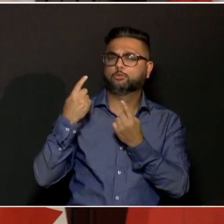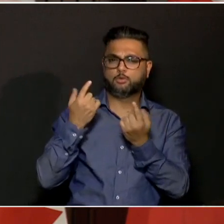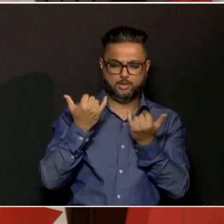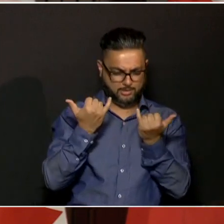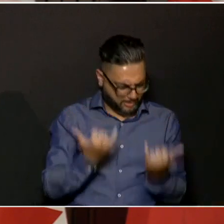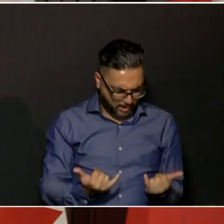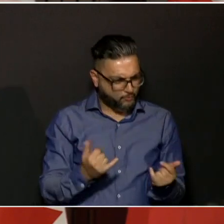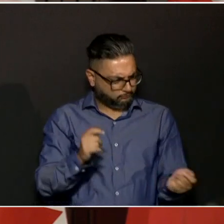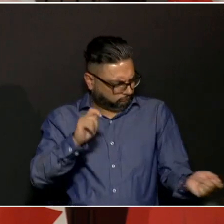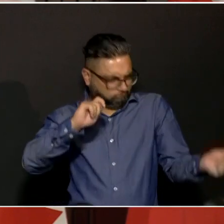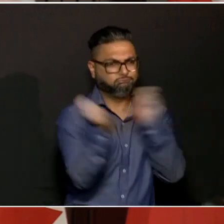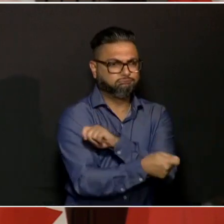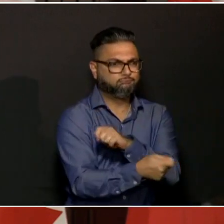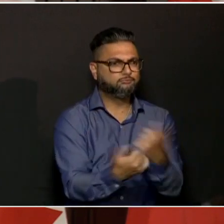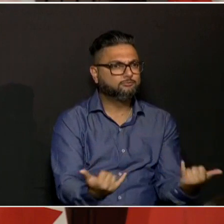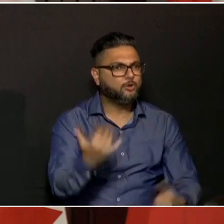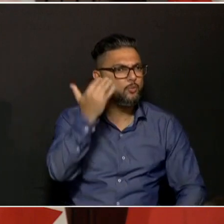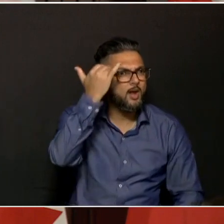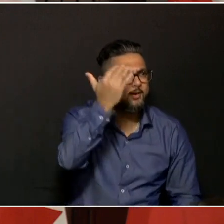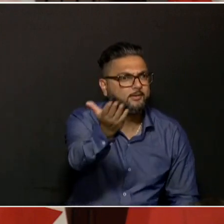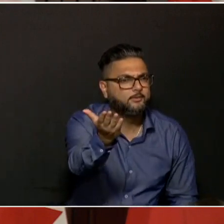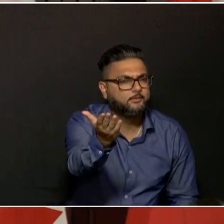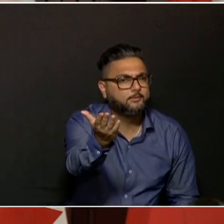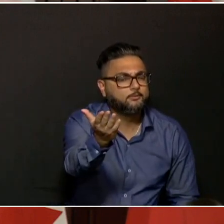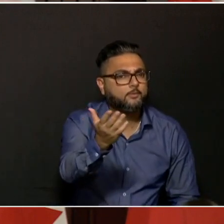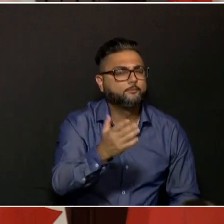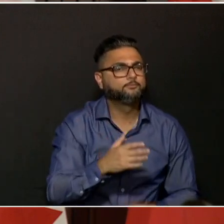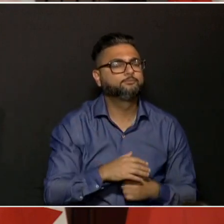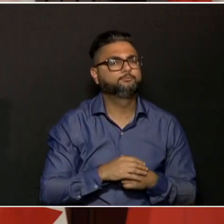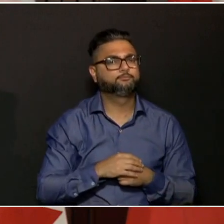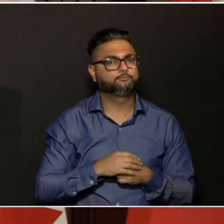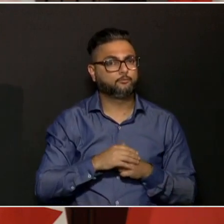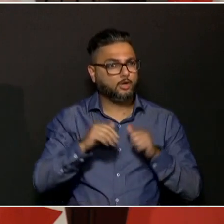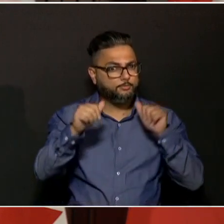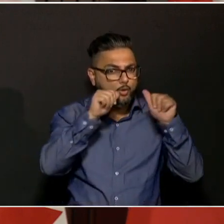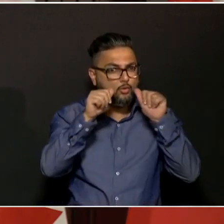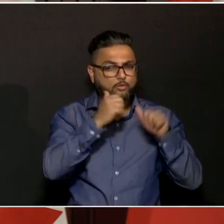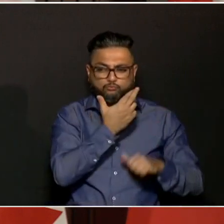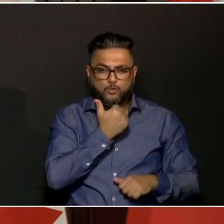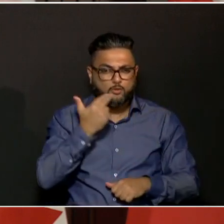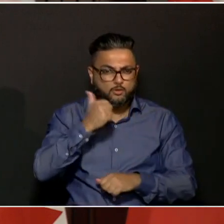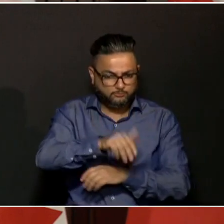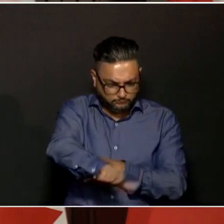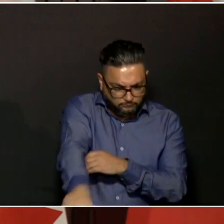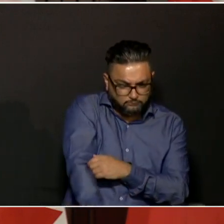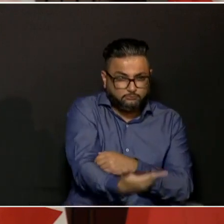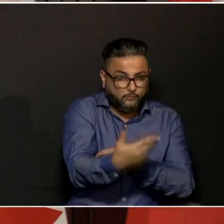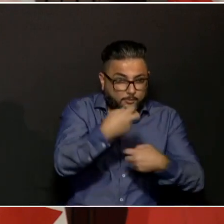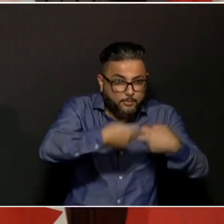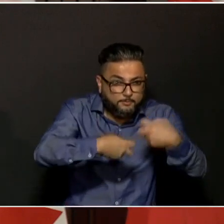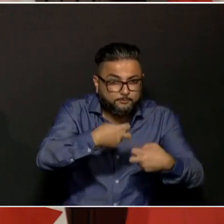are not really the problem, so I'm trying to figure out what did change? When did bars and restaurants and hours